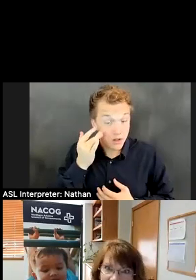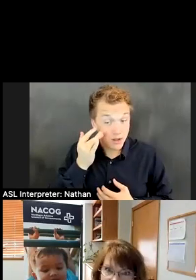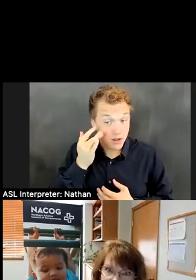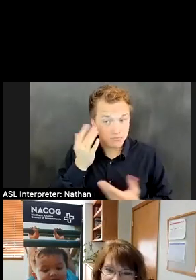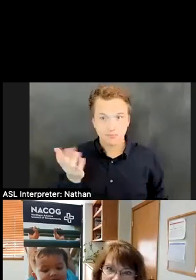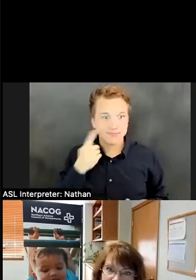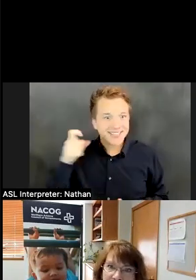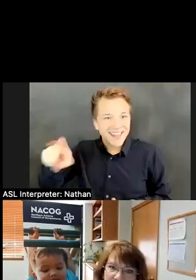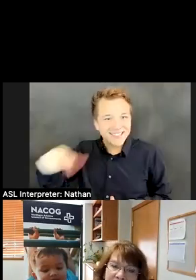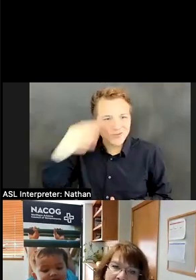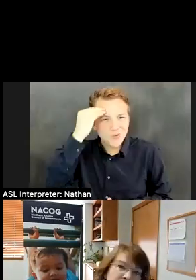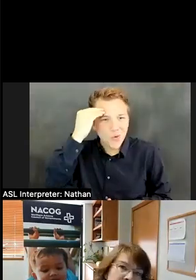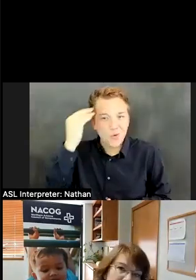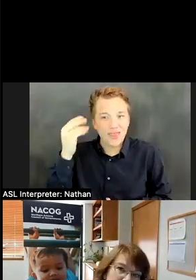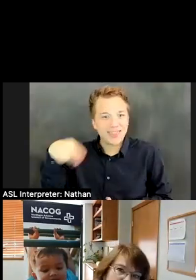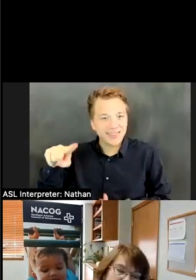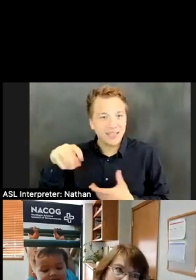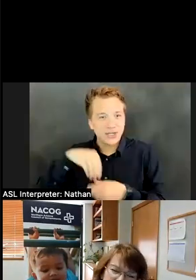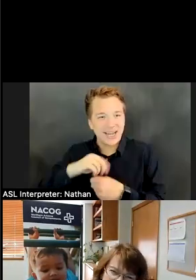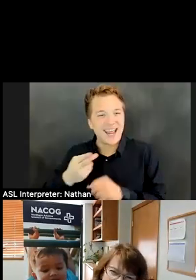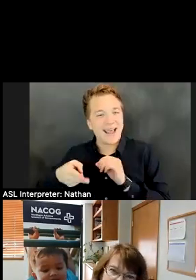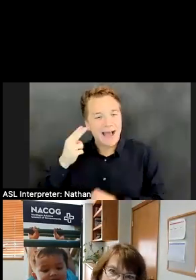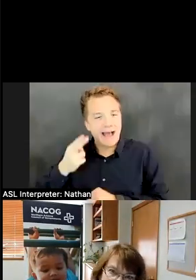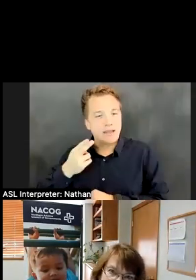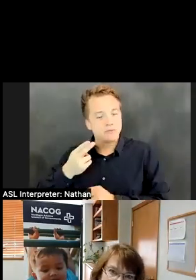Because they need to know that they're in a high-quality program, and we have a direction,